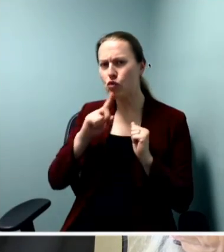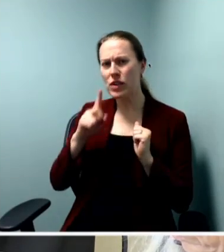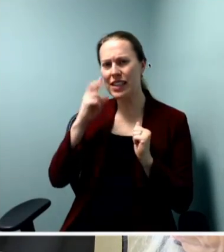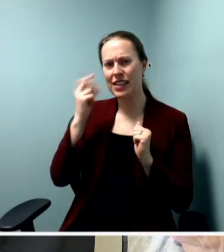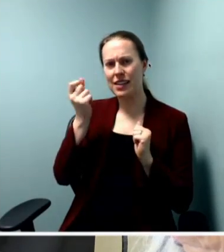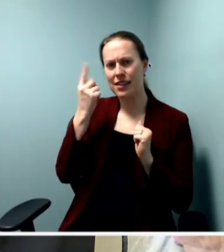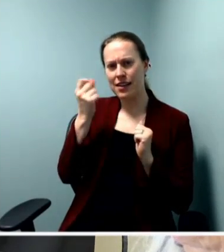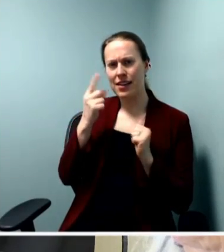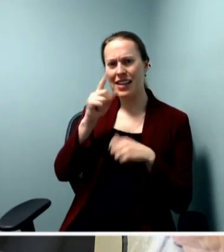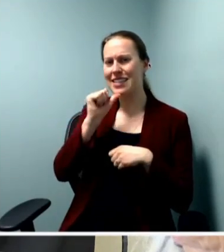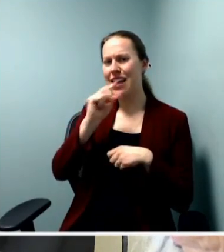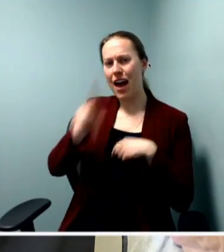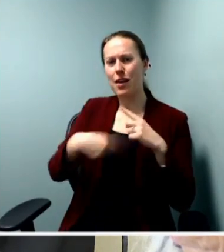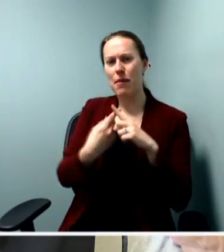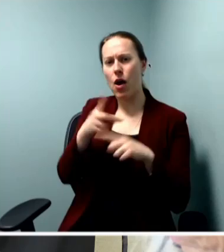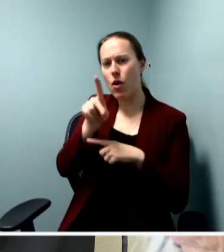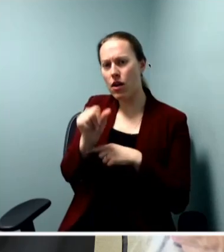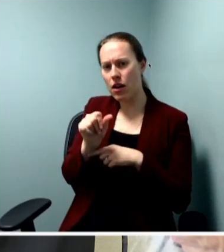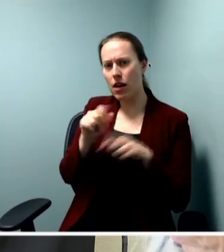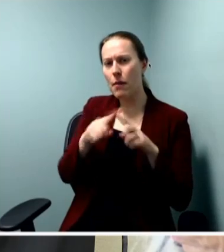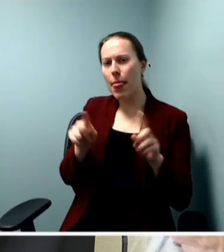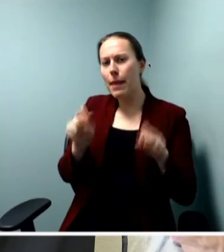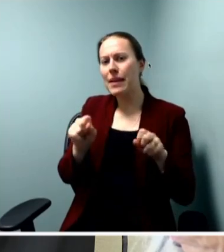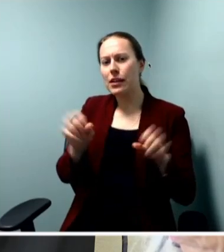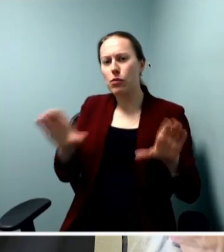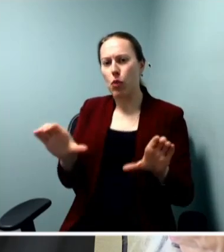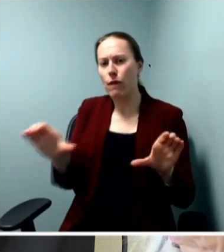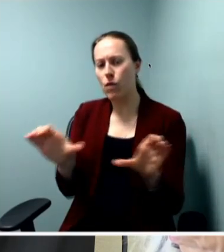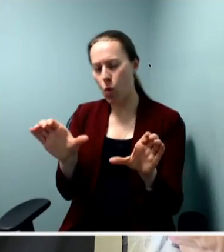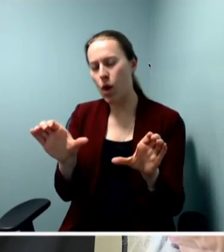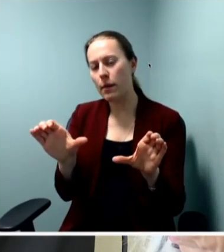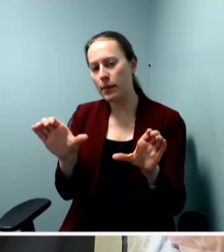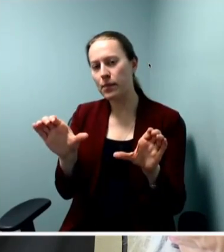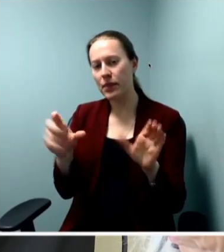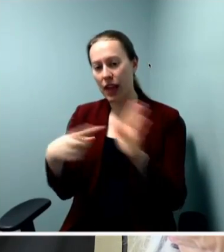about the ability to perform and put forth really, really good art.